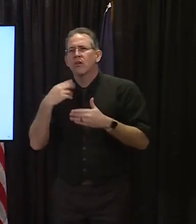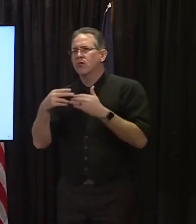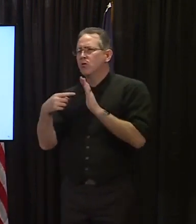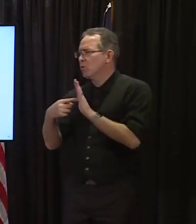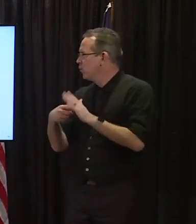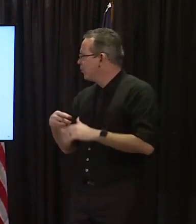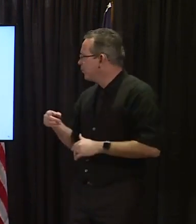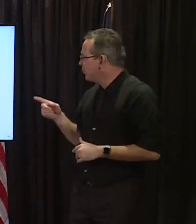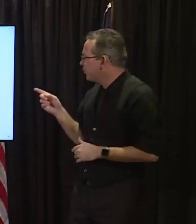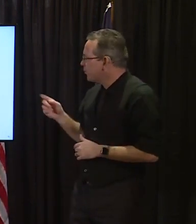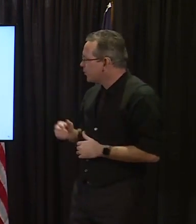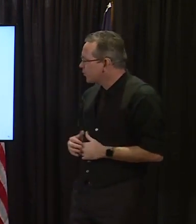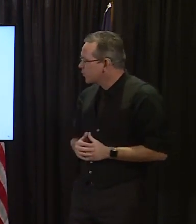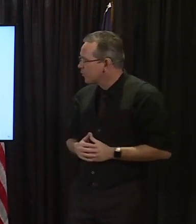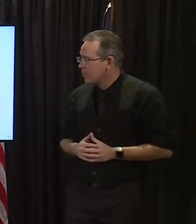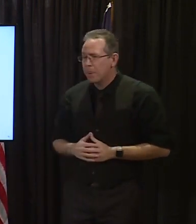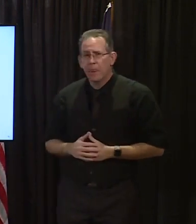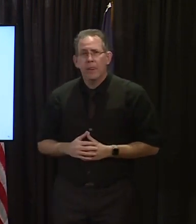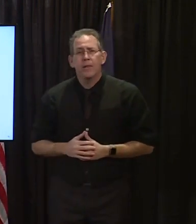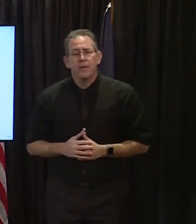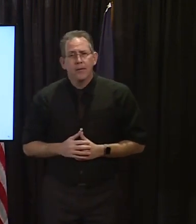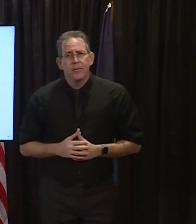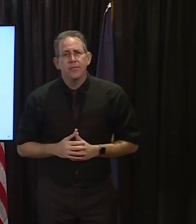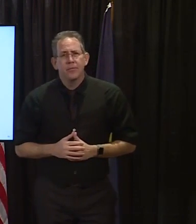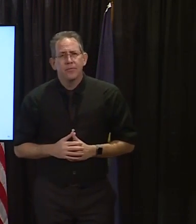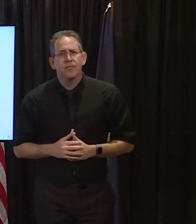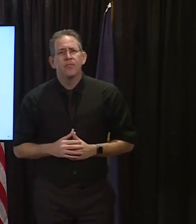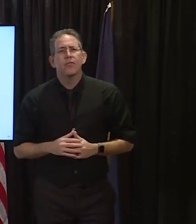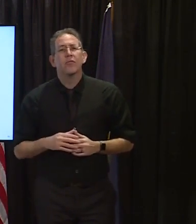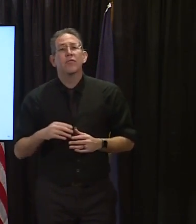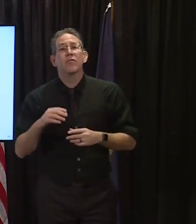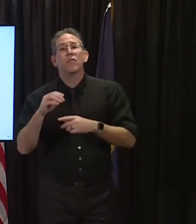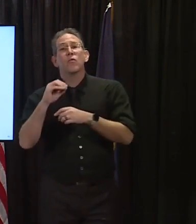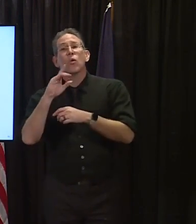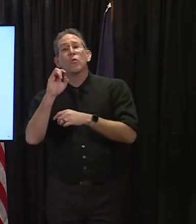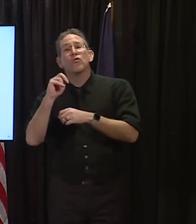the continued development of omicron across the country and in the region,